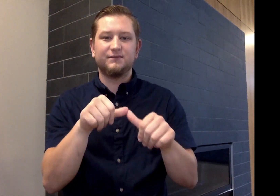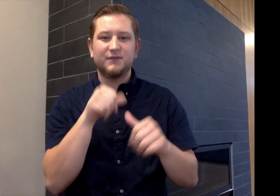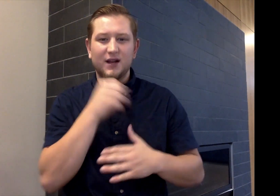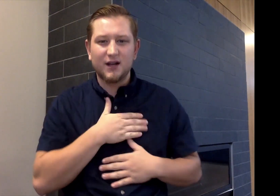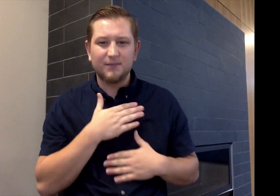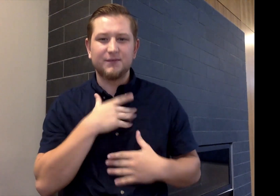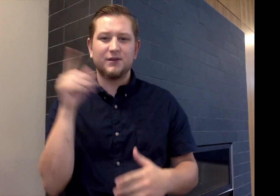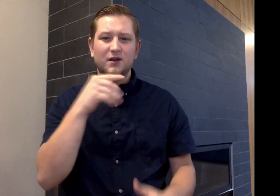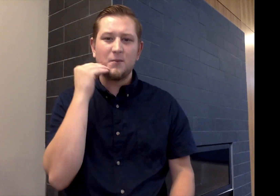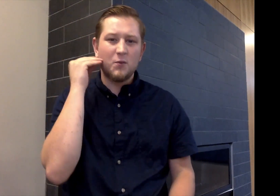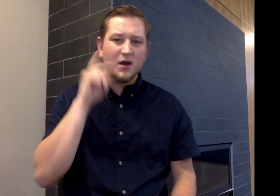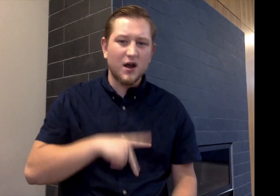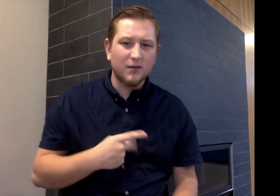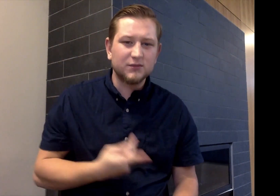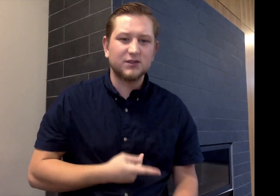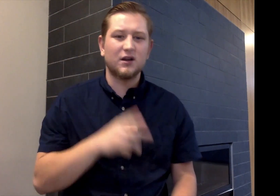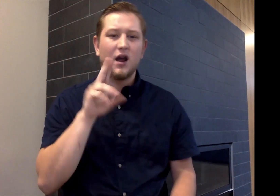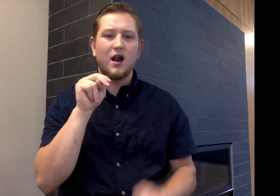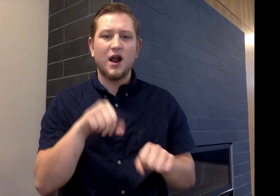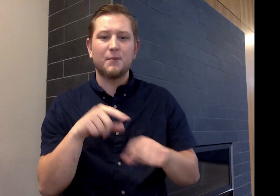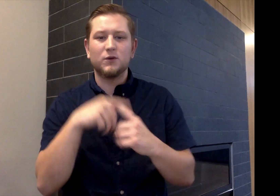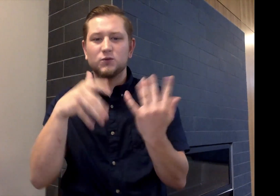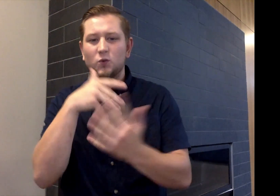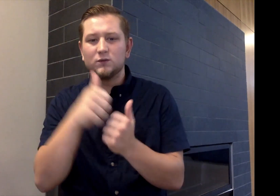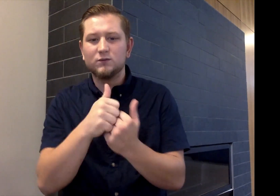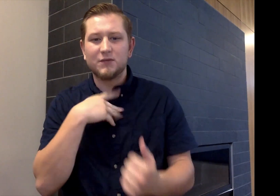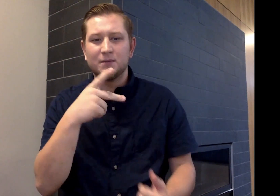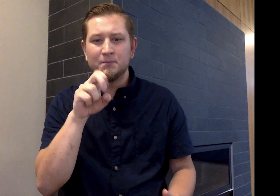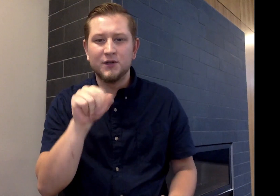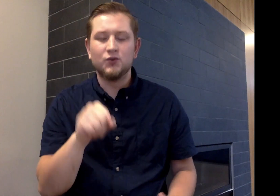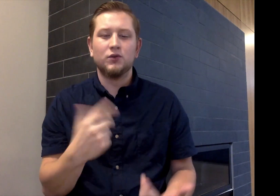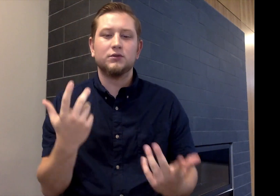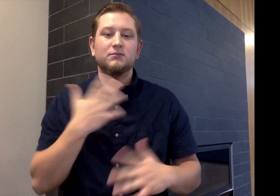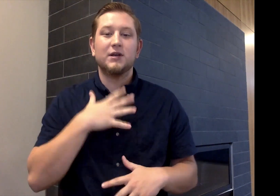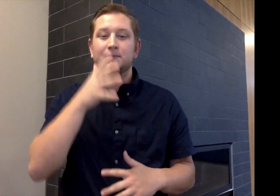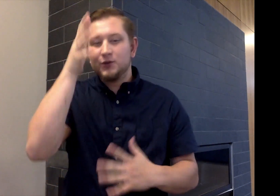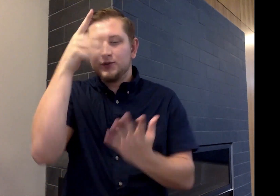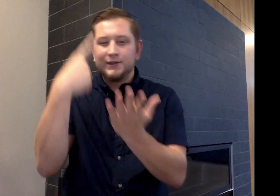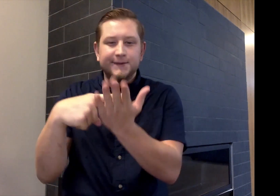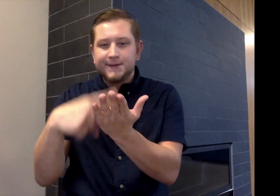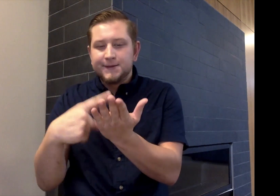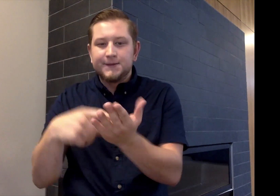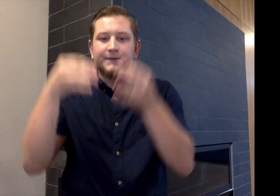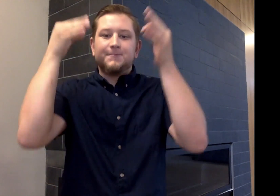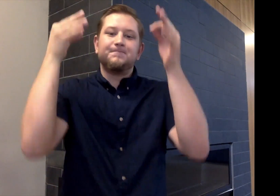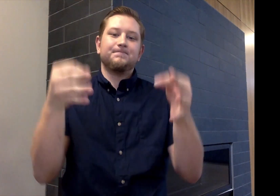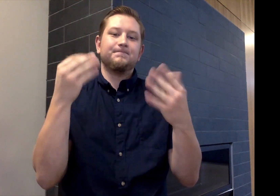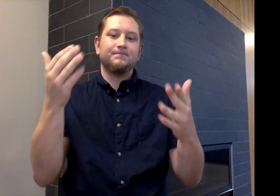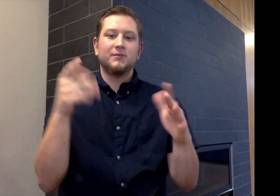that I continually came home upset and unhappy. I couldn't socialize with my friends and my peers